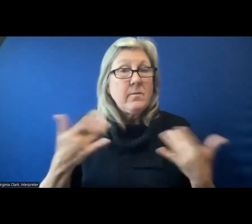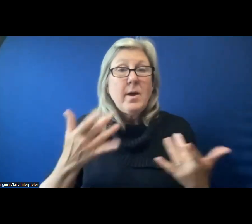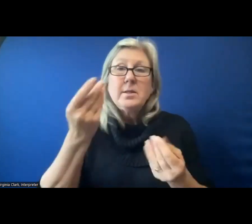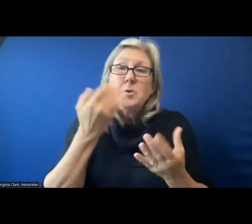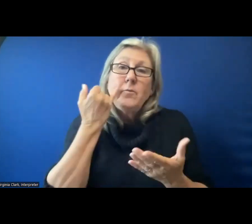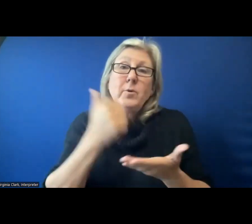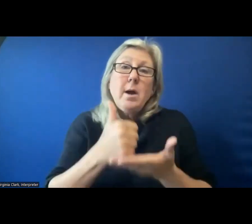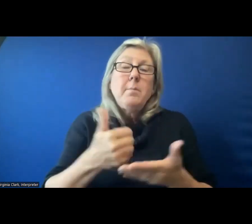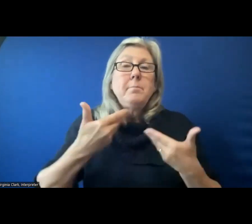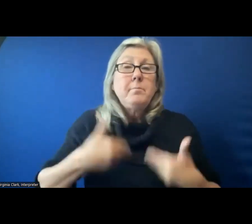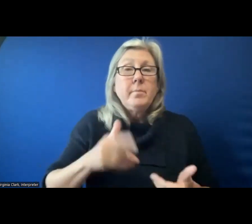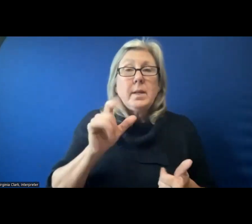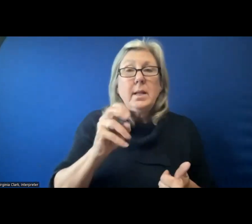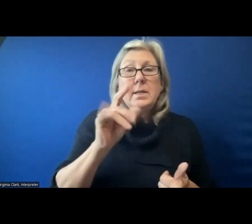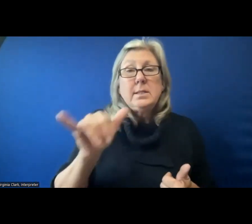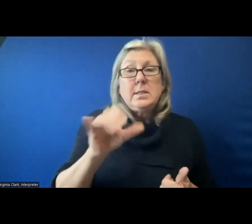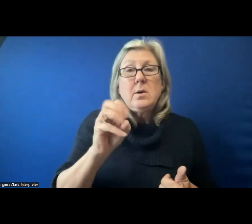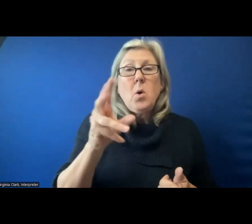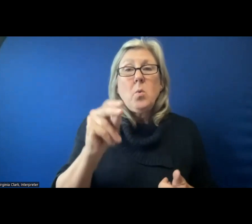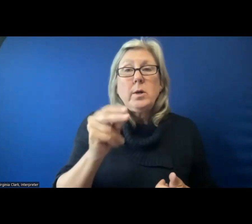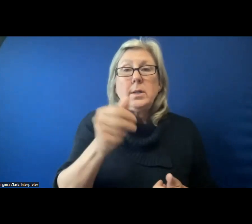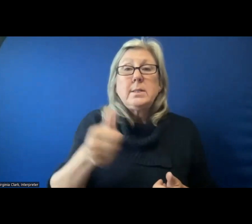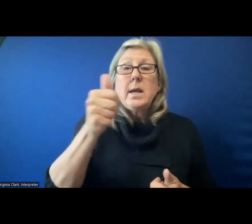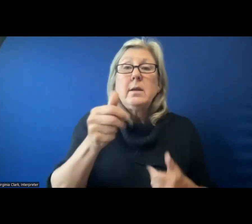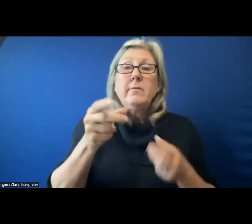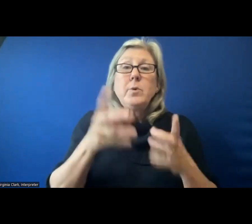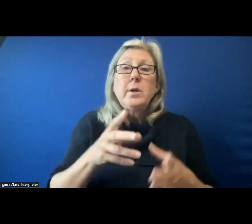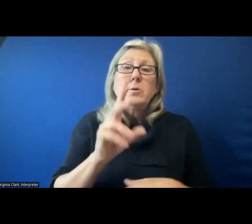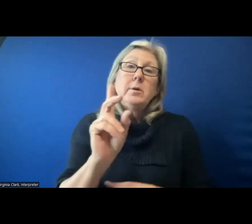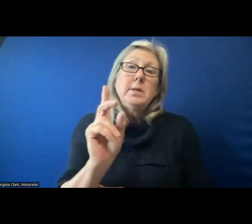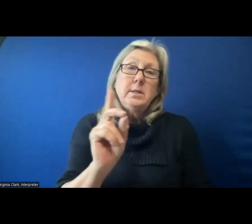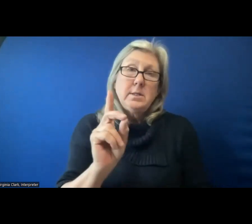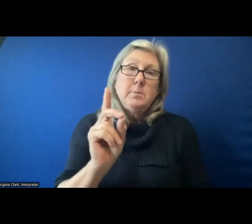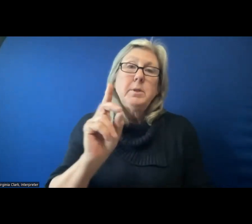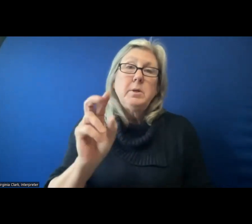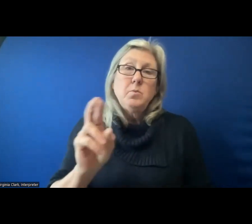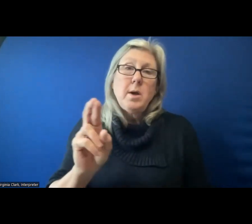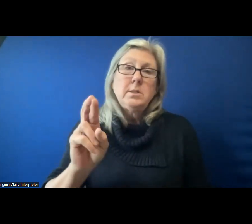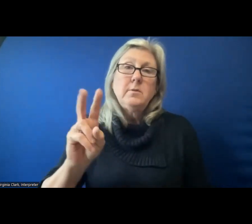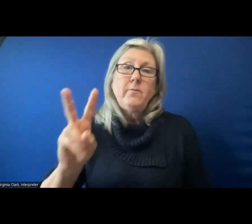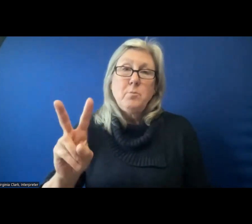I am Lindsay Owen, the executive director of disability rights Vermont. And for the